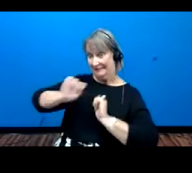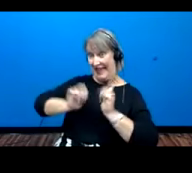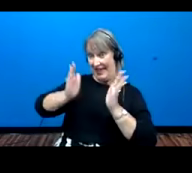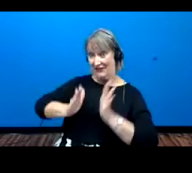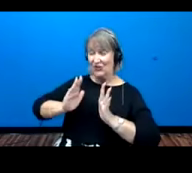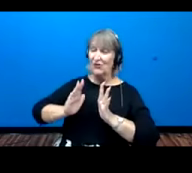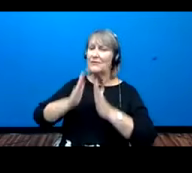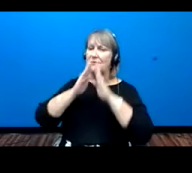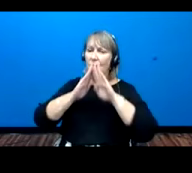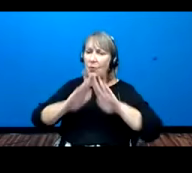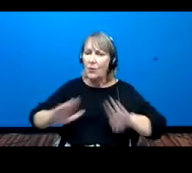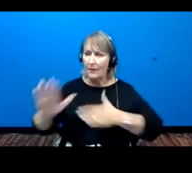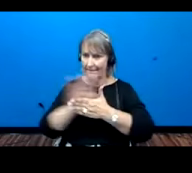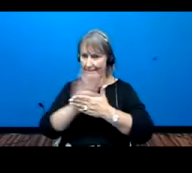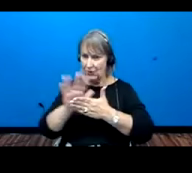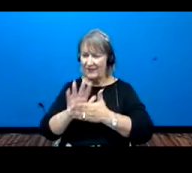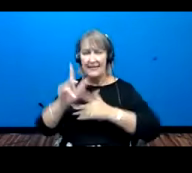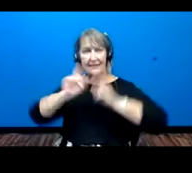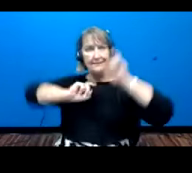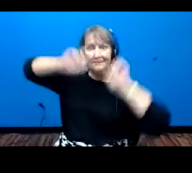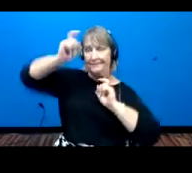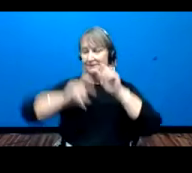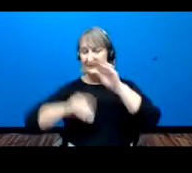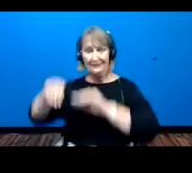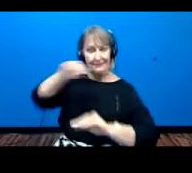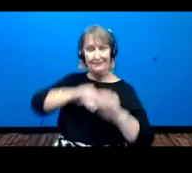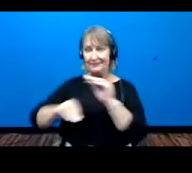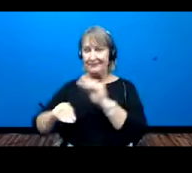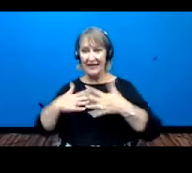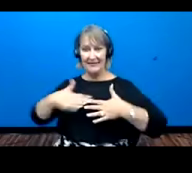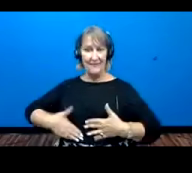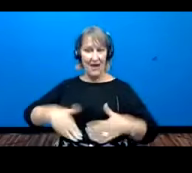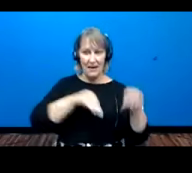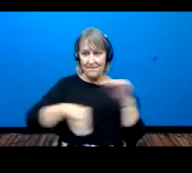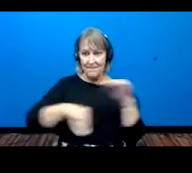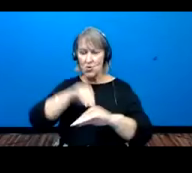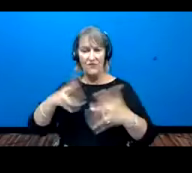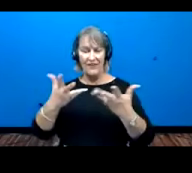it was all about body movement and relaying that language and just being very accessible as well, too.